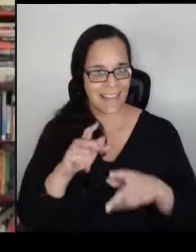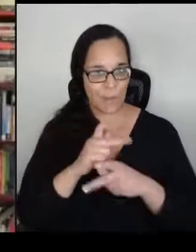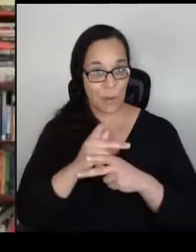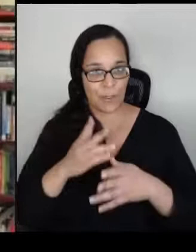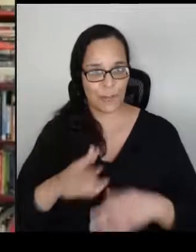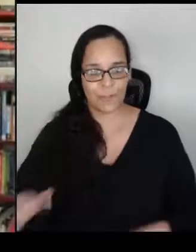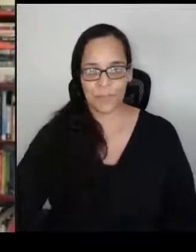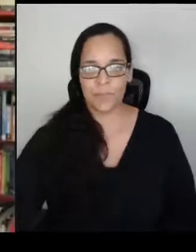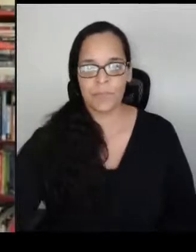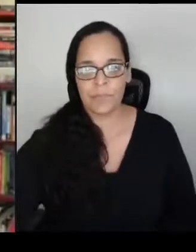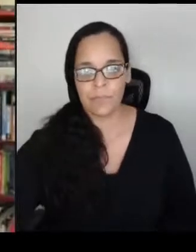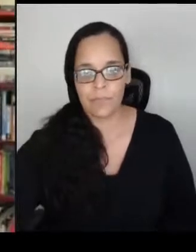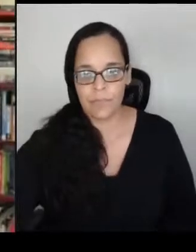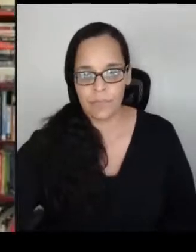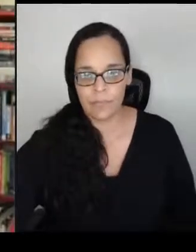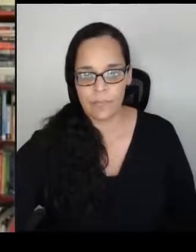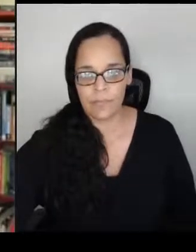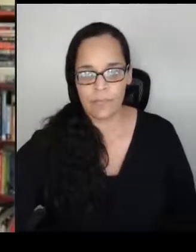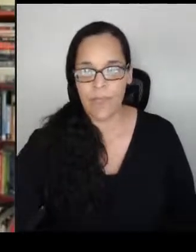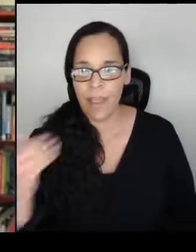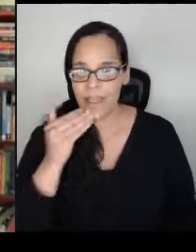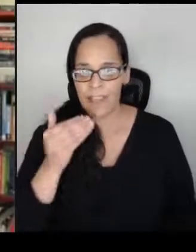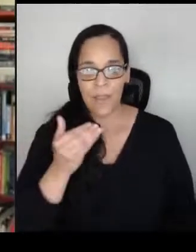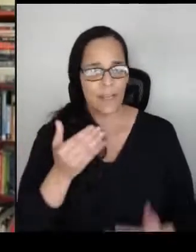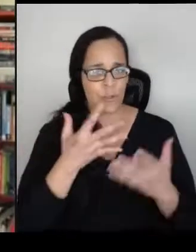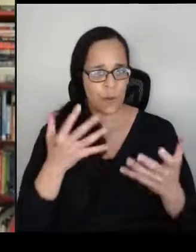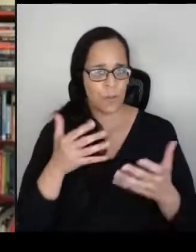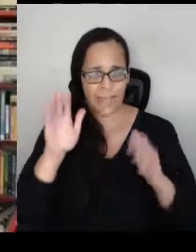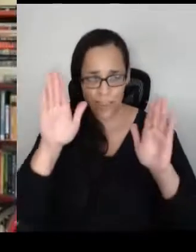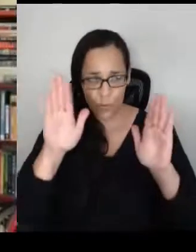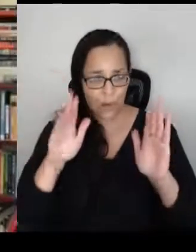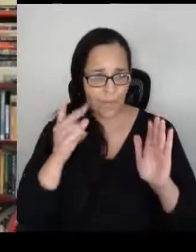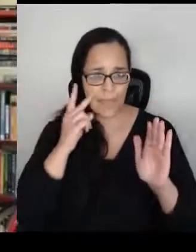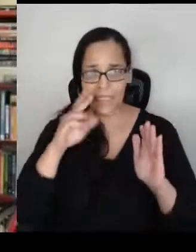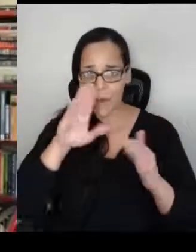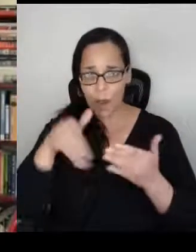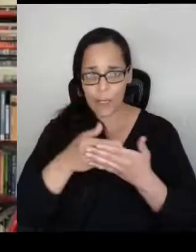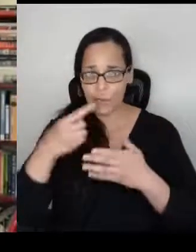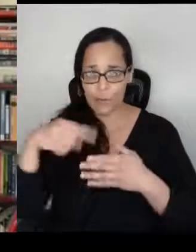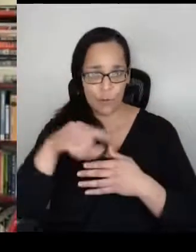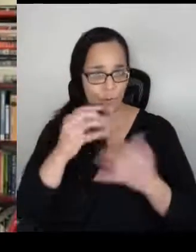it's wonderful to see all of you tonight. I wanna begin by acknowledging and paying deep respect